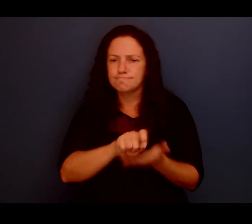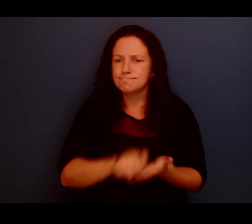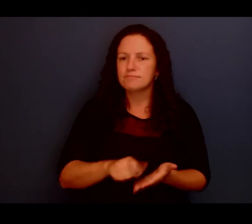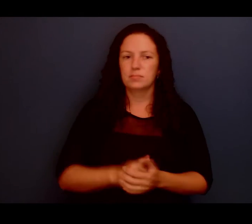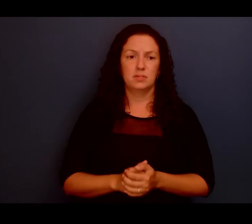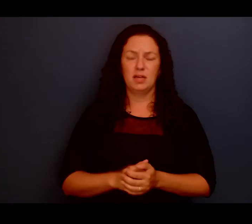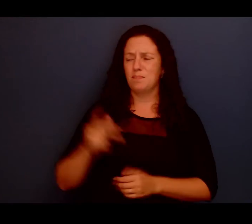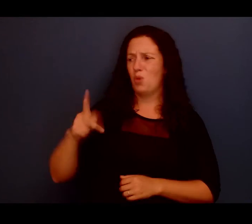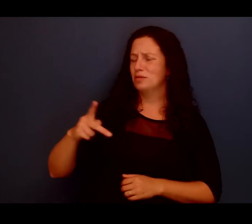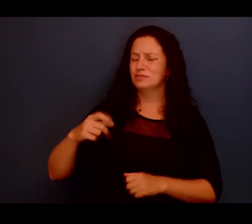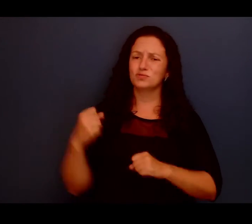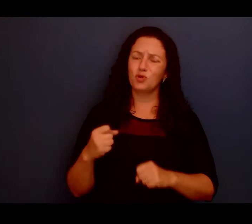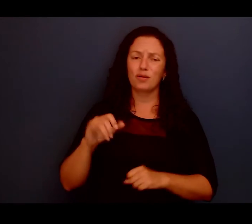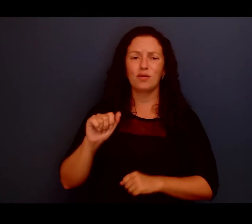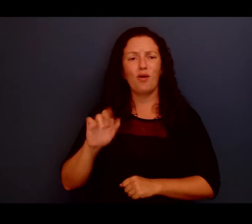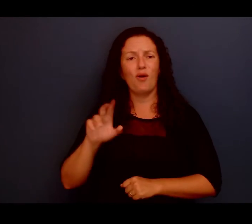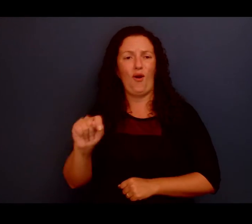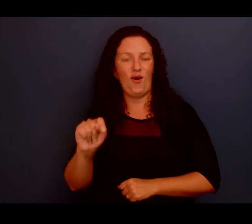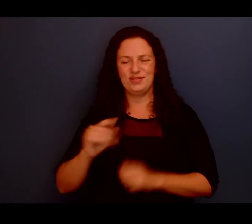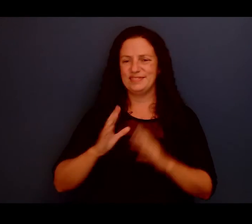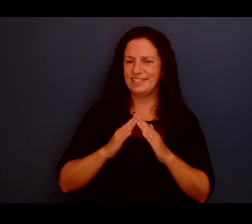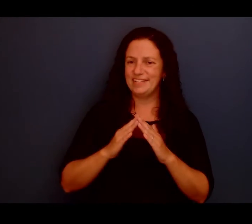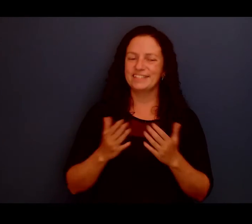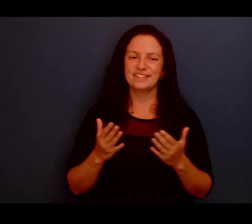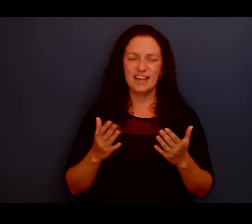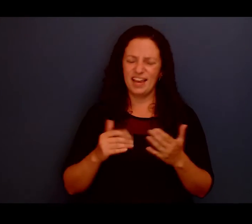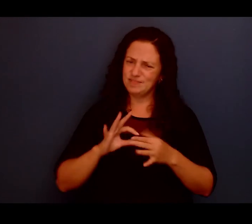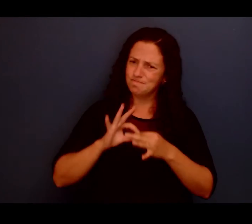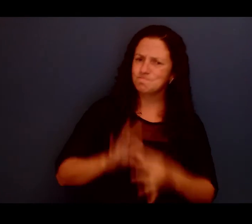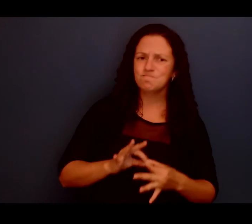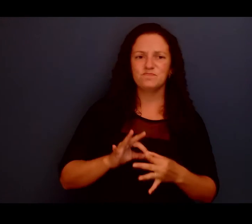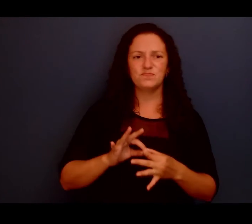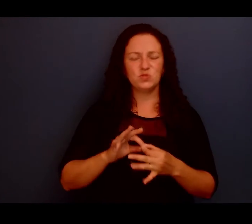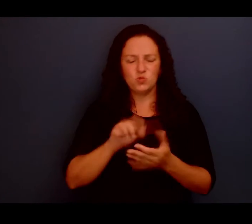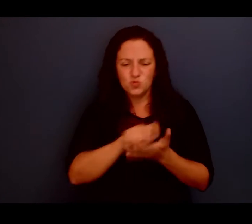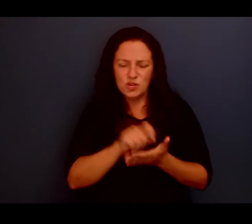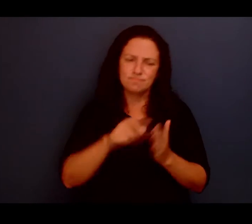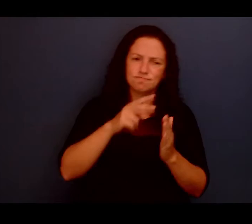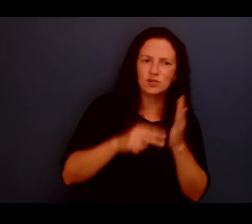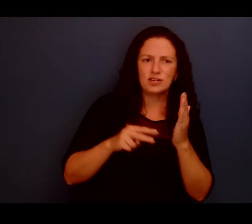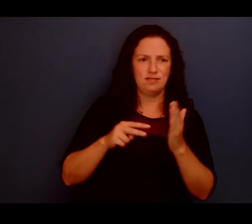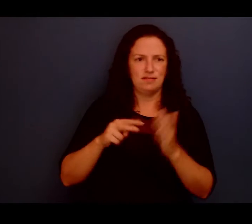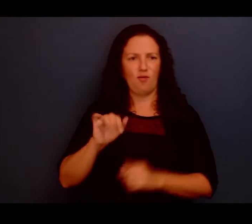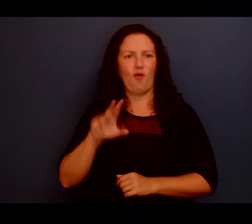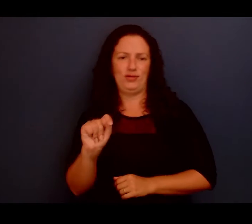it's such an artistic city, and it has a great legacy of being connected to the arts, to literary arts.